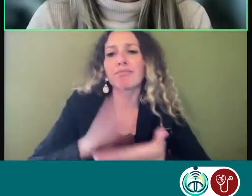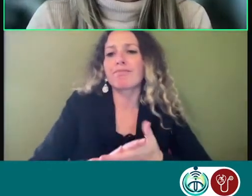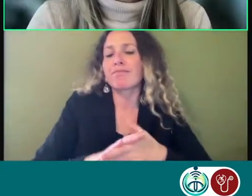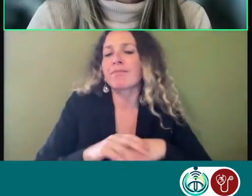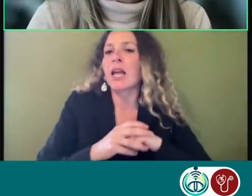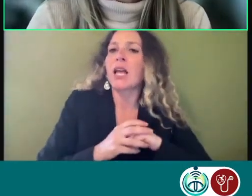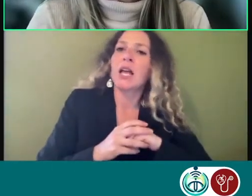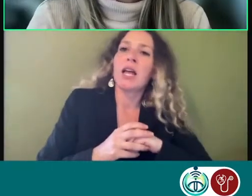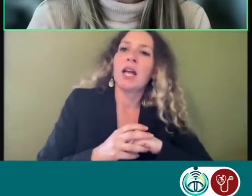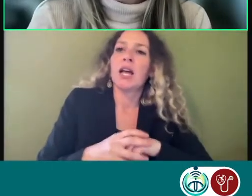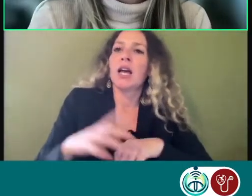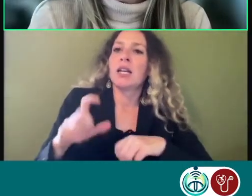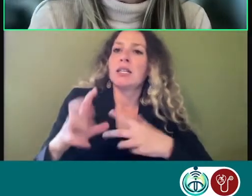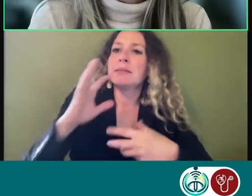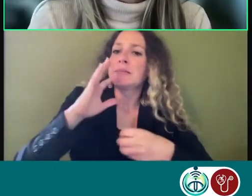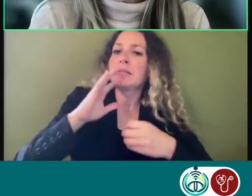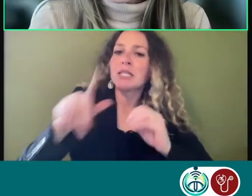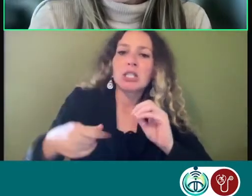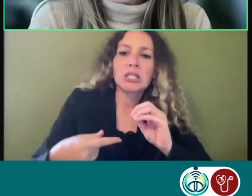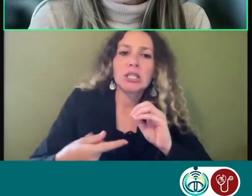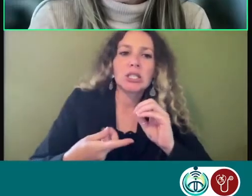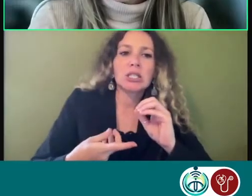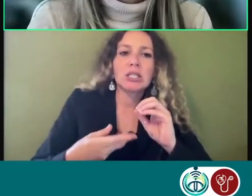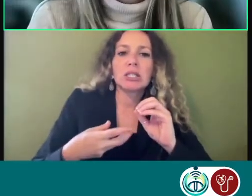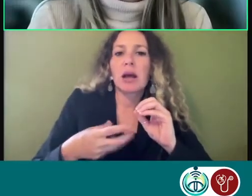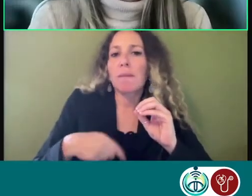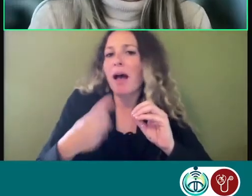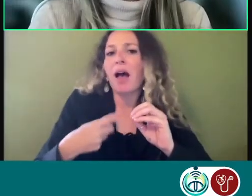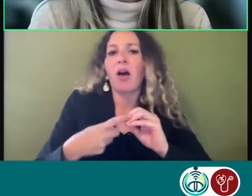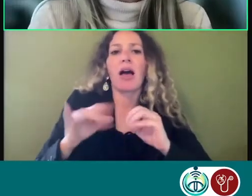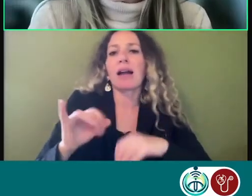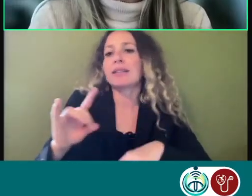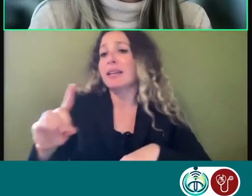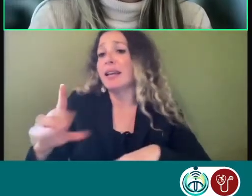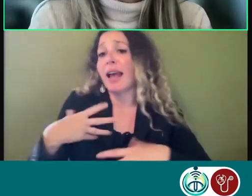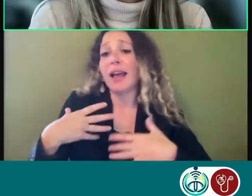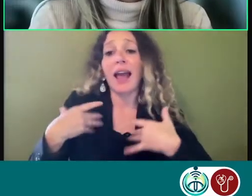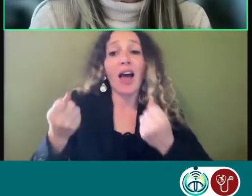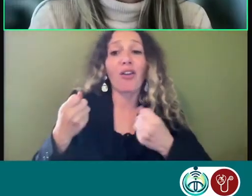the autistic and IDD individual within healthcare, it's not just one person that's usually involved